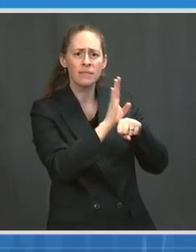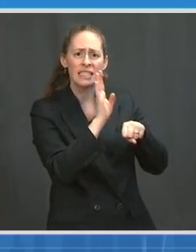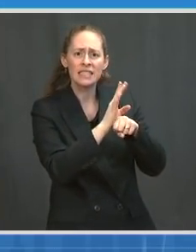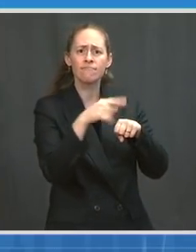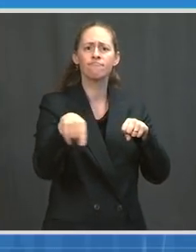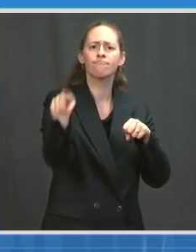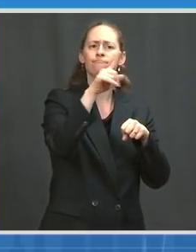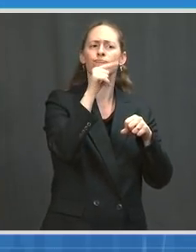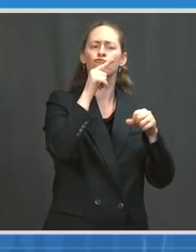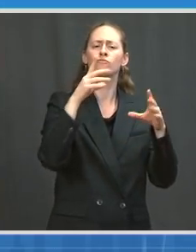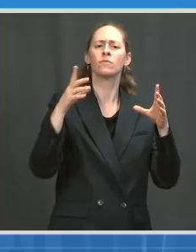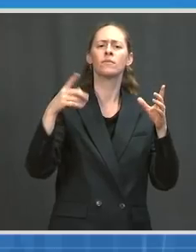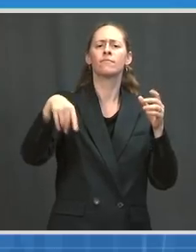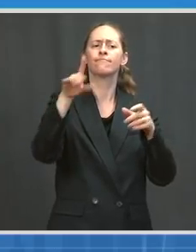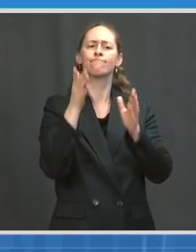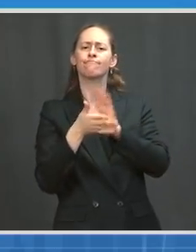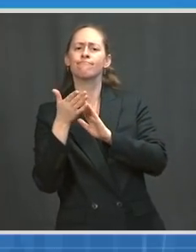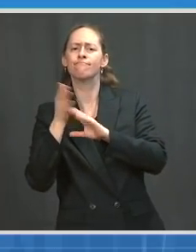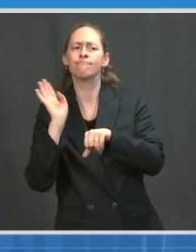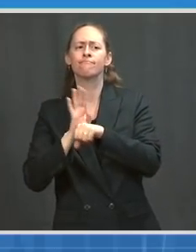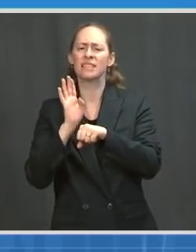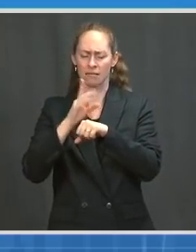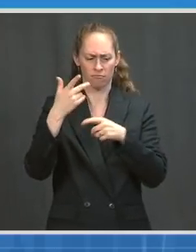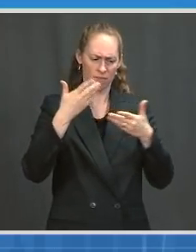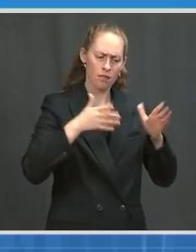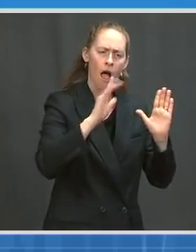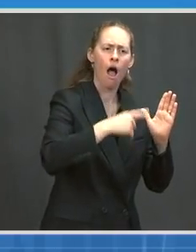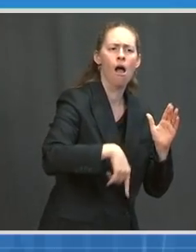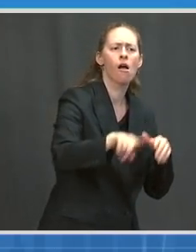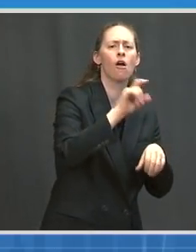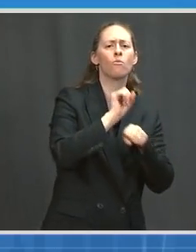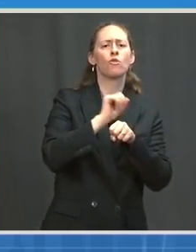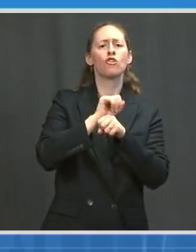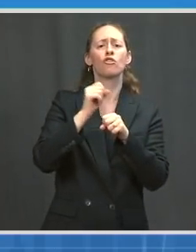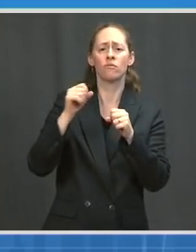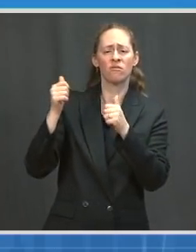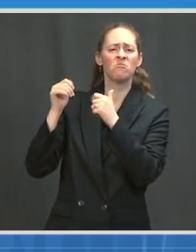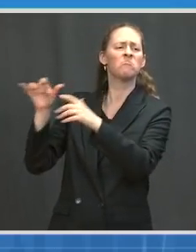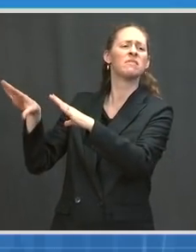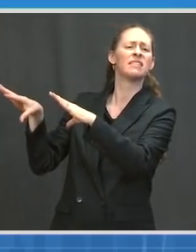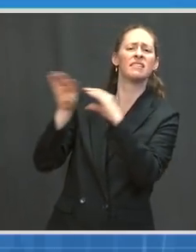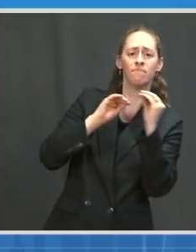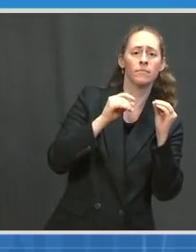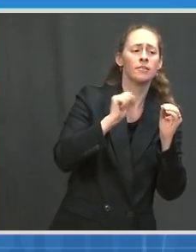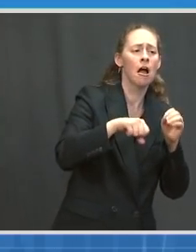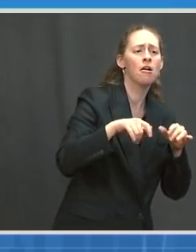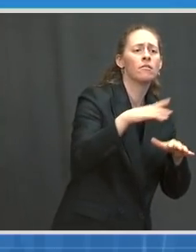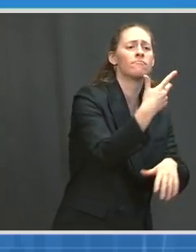We are also working with major businesses to provide special deals and promotions for those who get vaccinated.